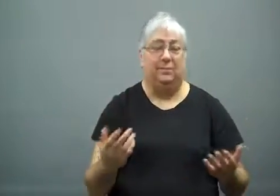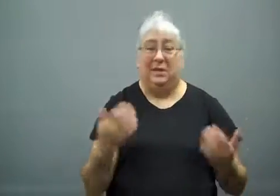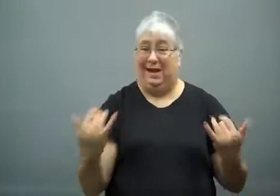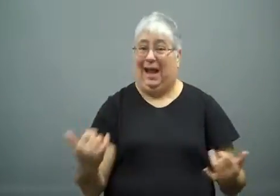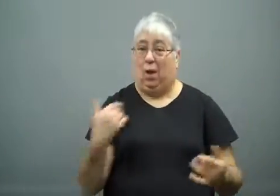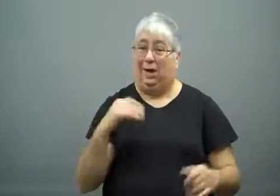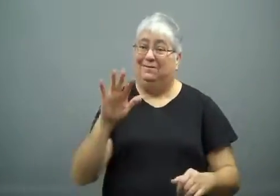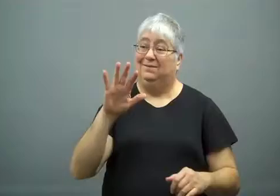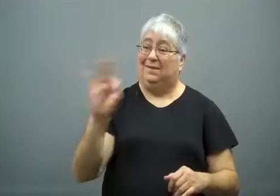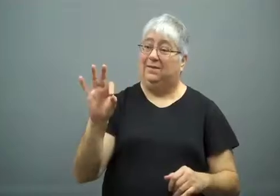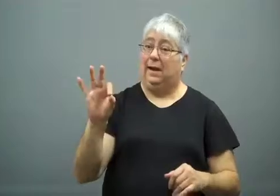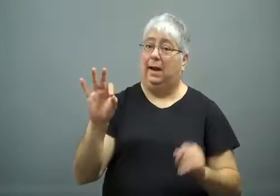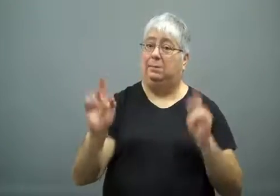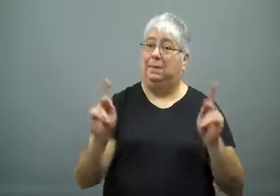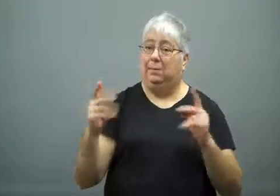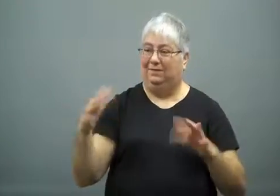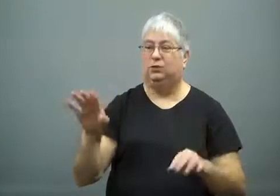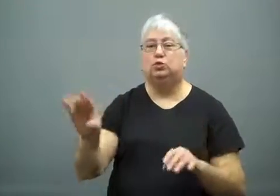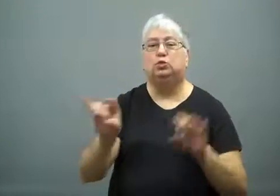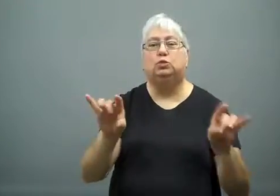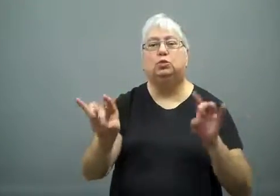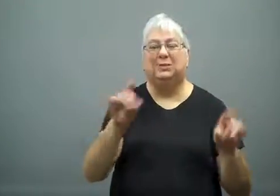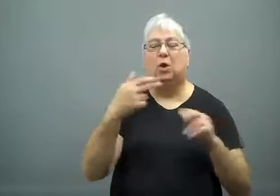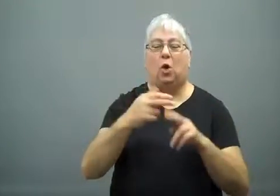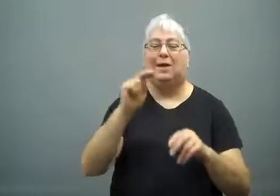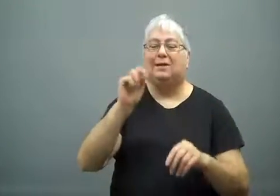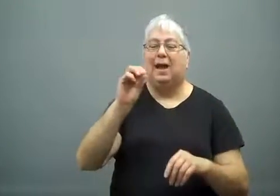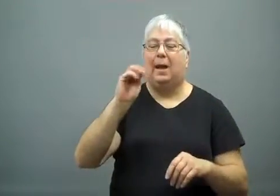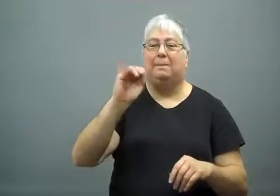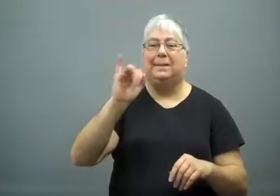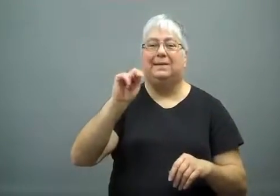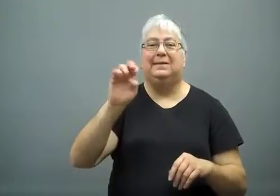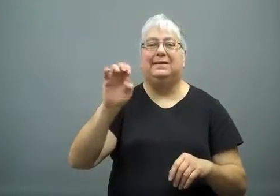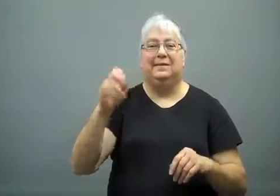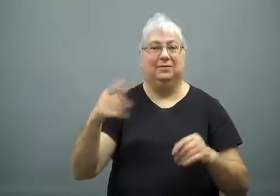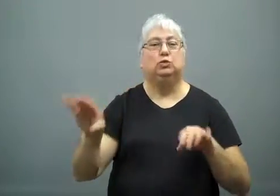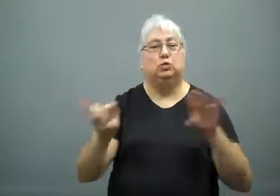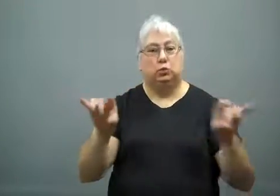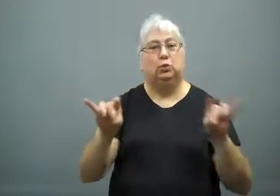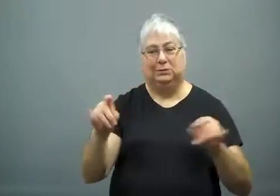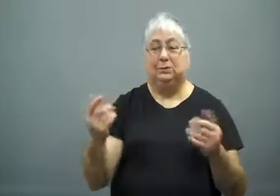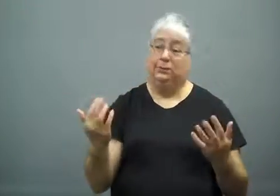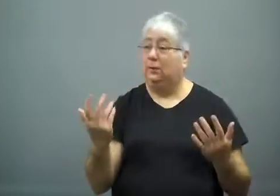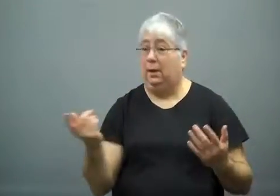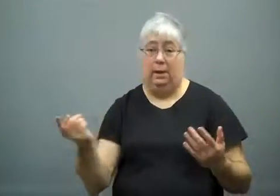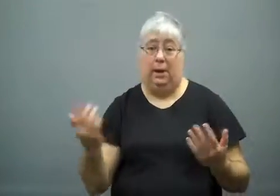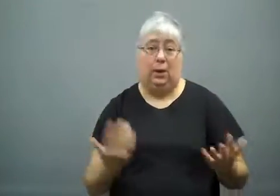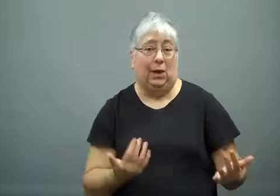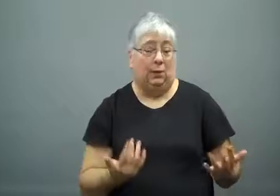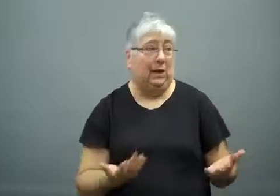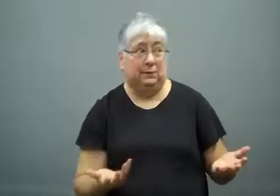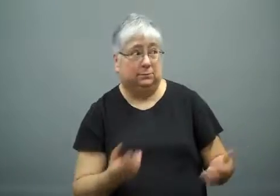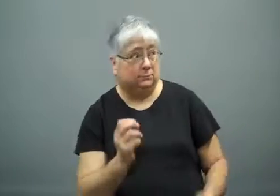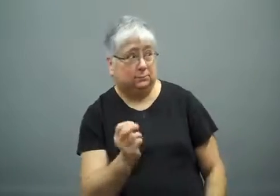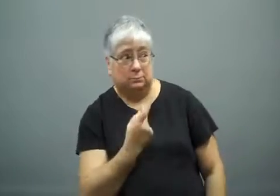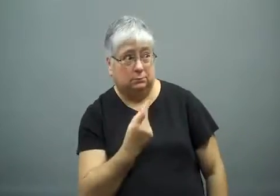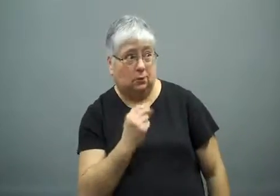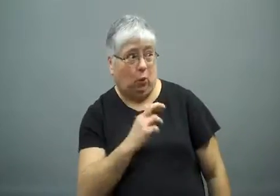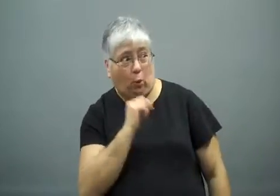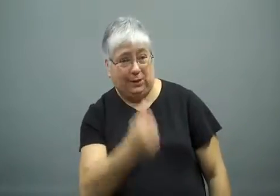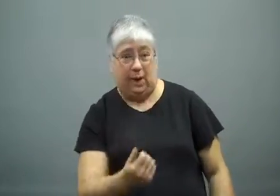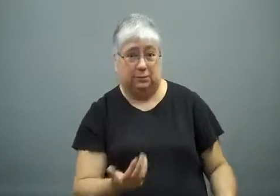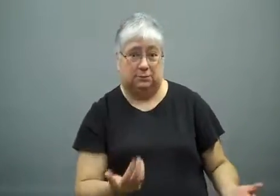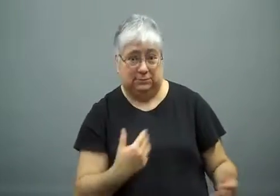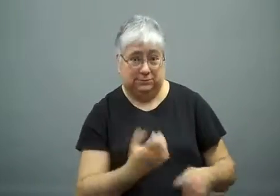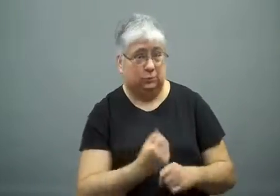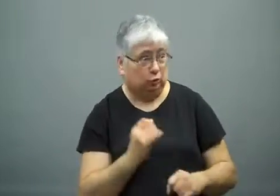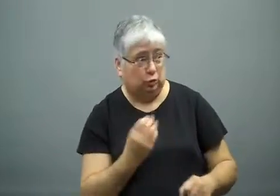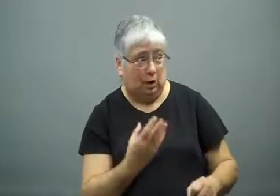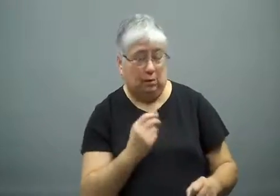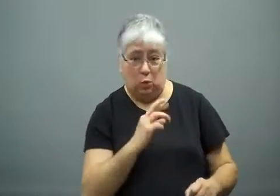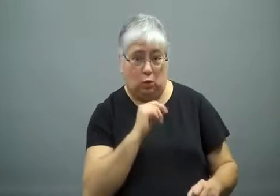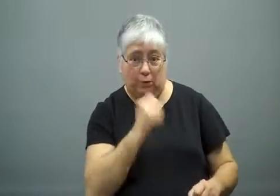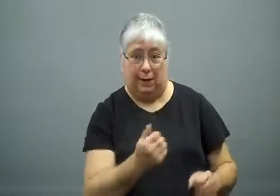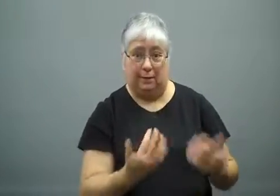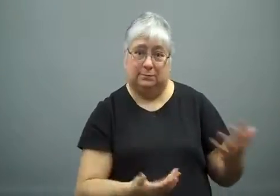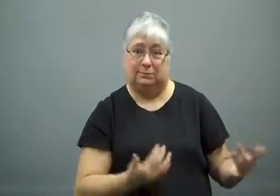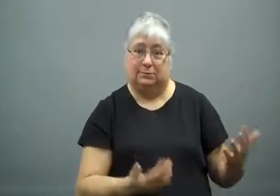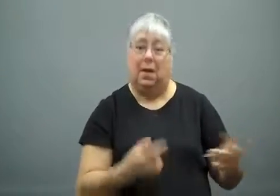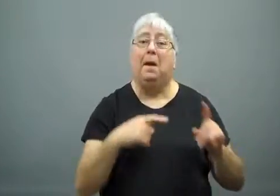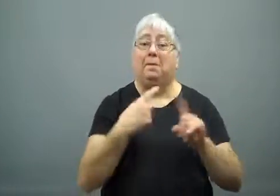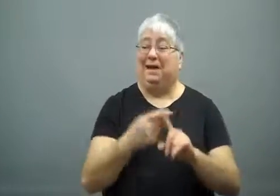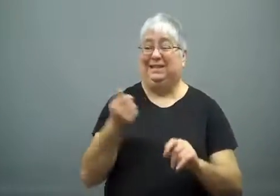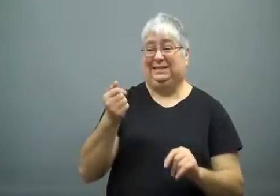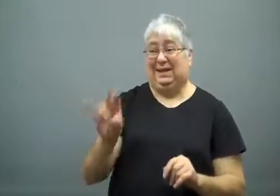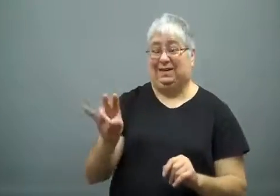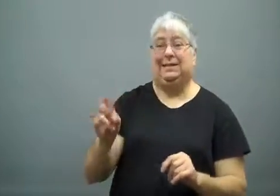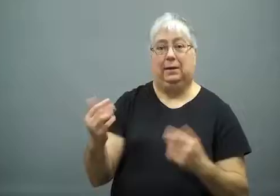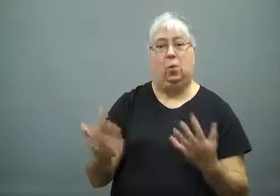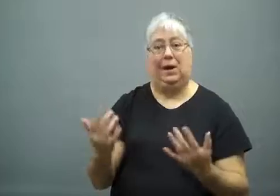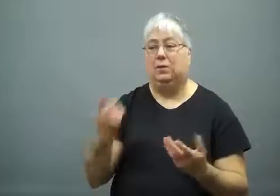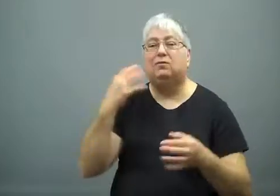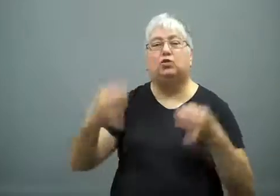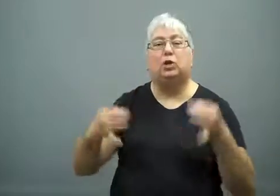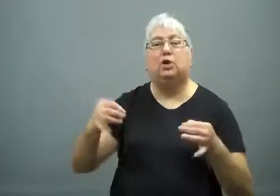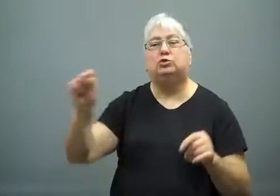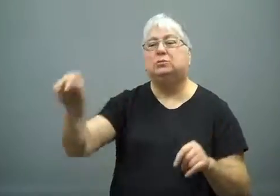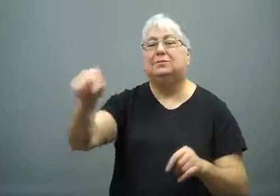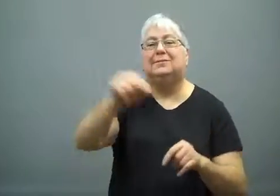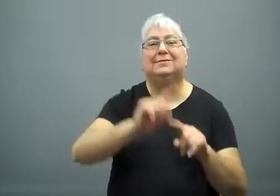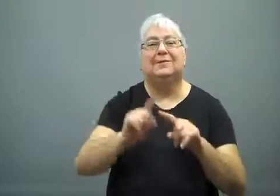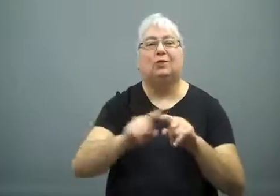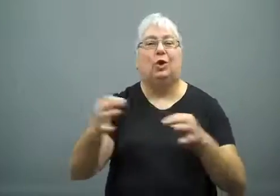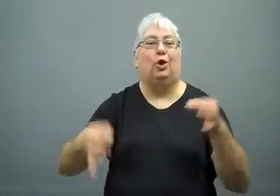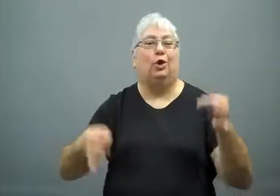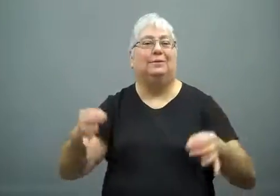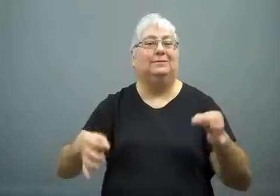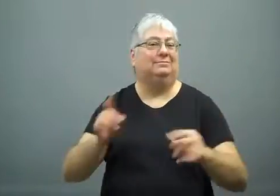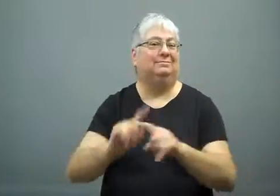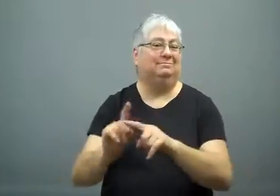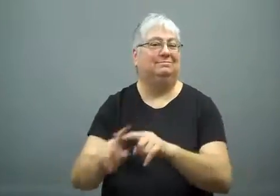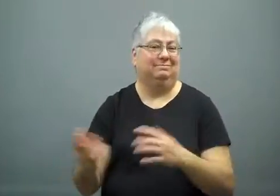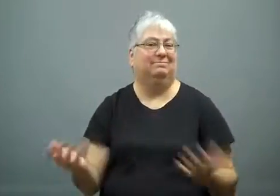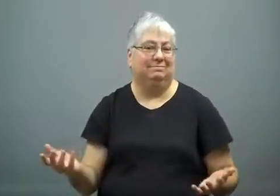There are currently 59 nominees awaiting confirmation,